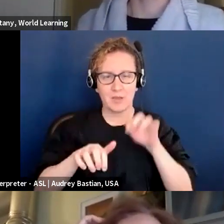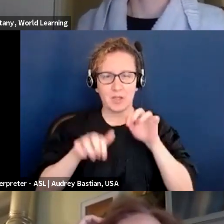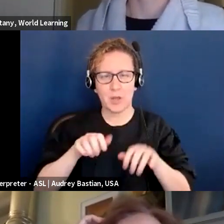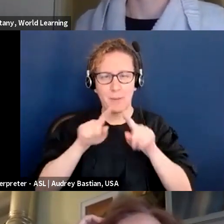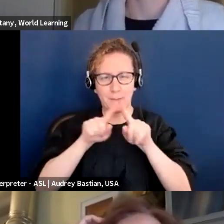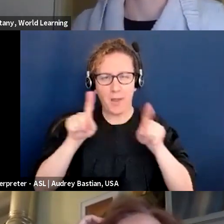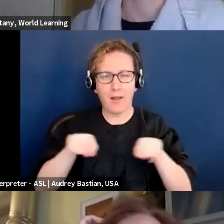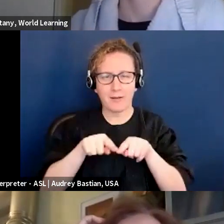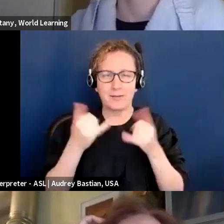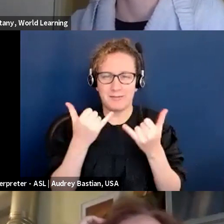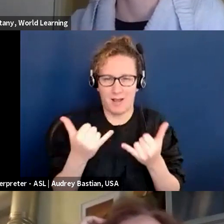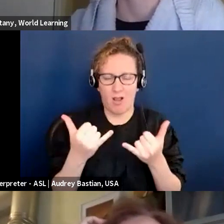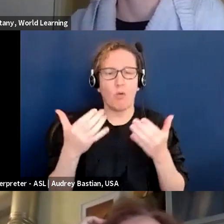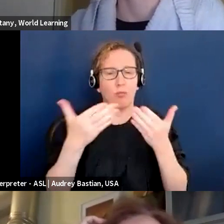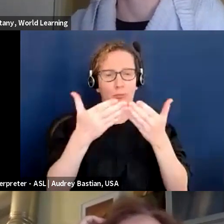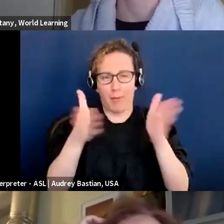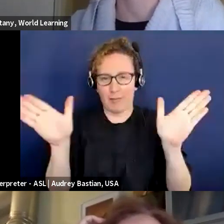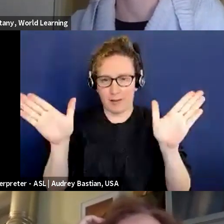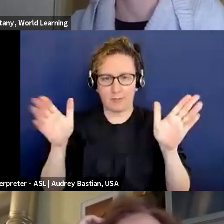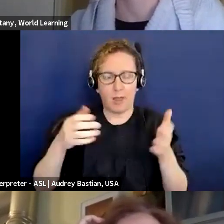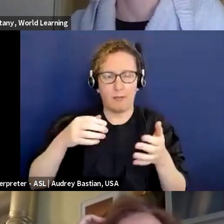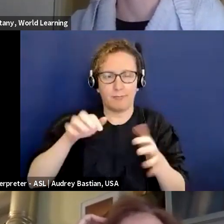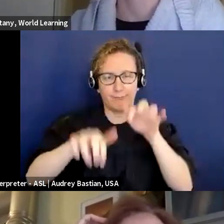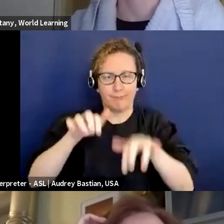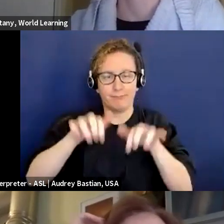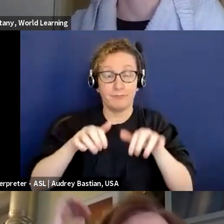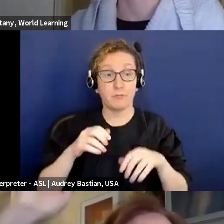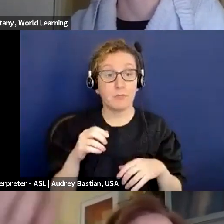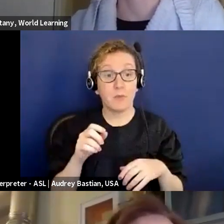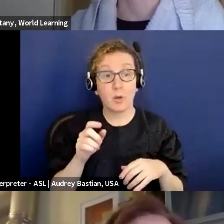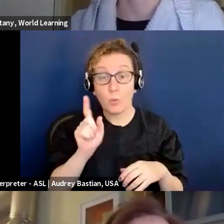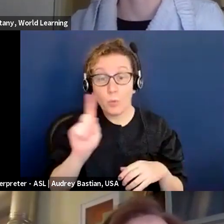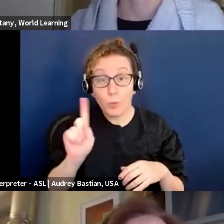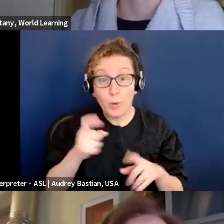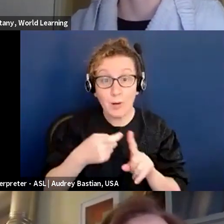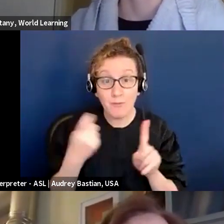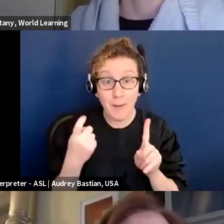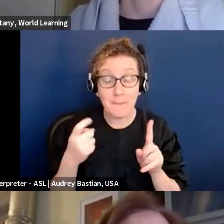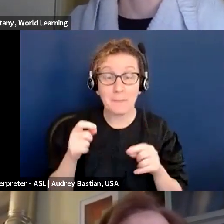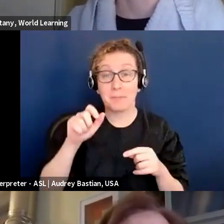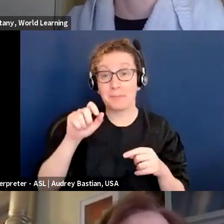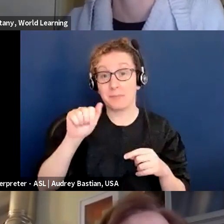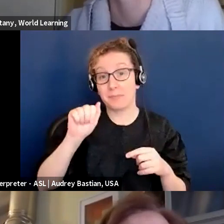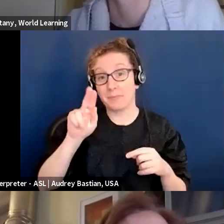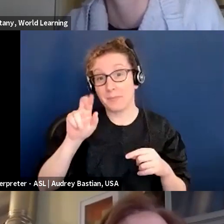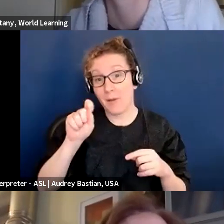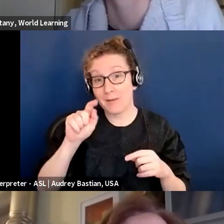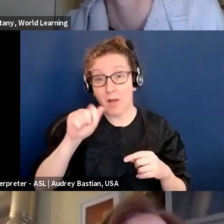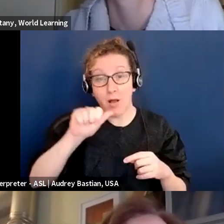everyone publicly, but we have people from Austin, Texas, New Hampshire, New York, Florida,